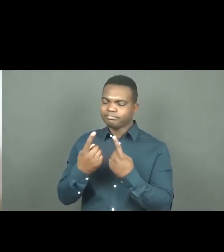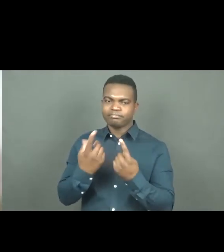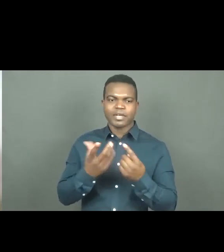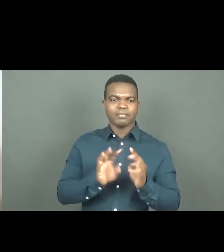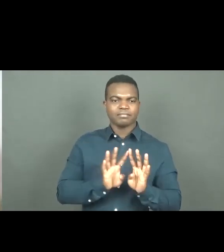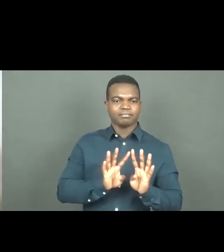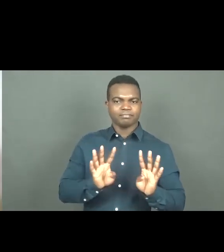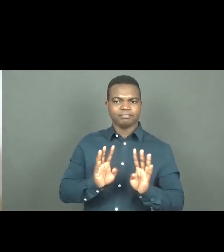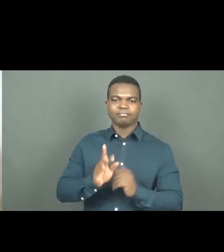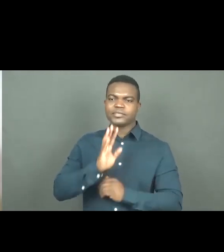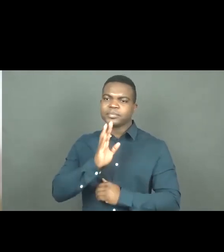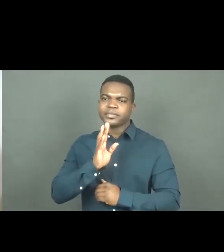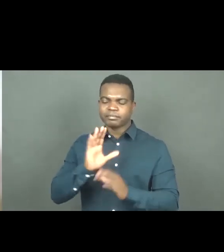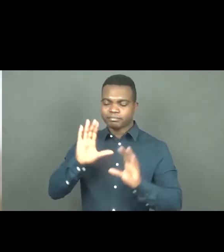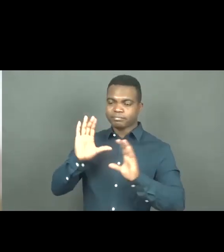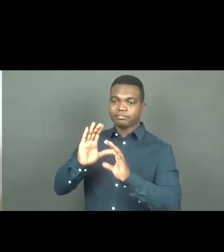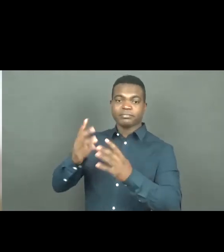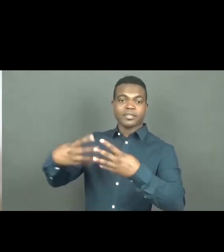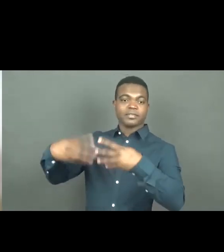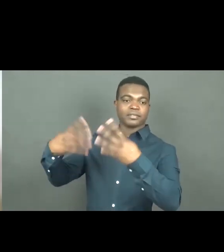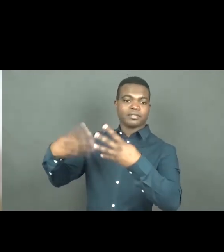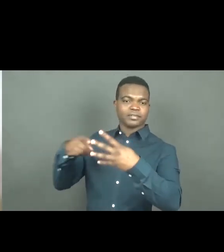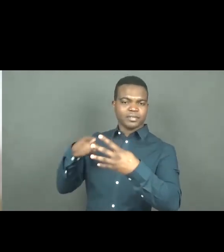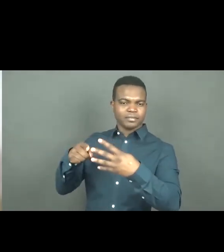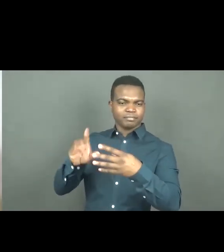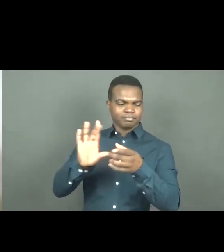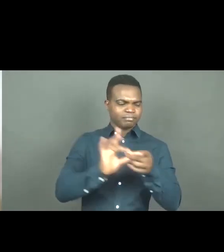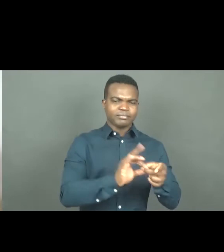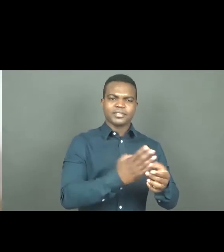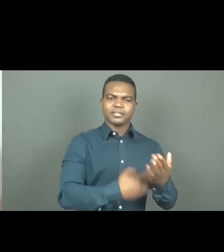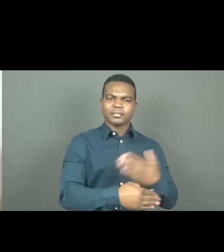In that regard, I would like to hand over directly now to Mr. Christian Lohr,